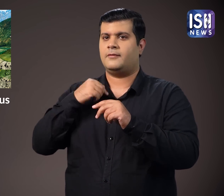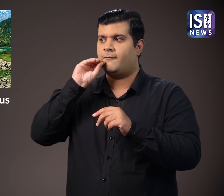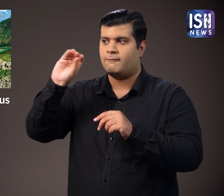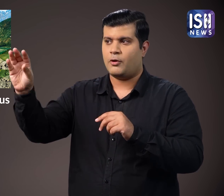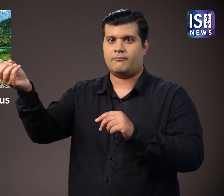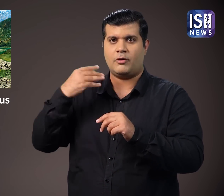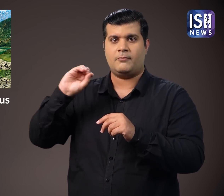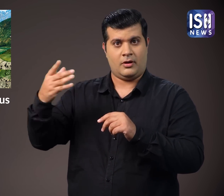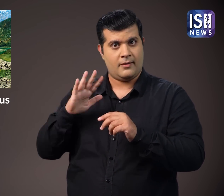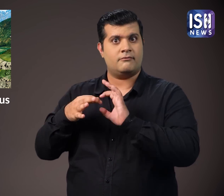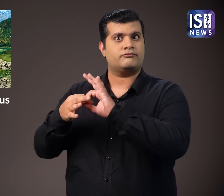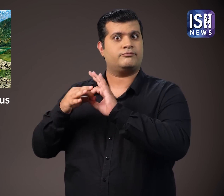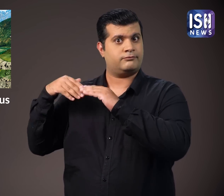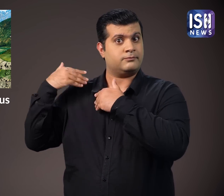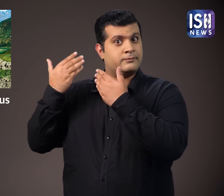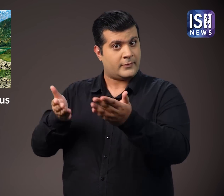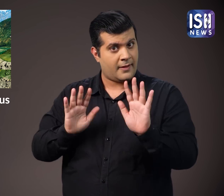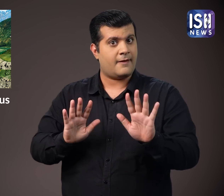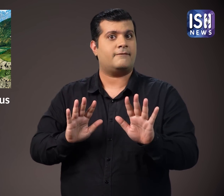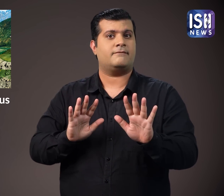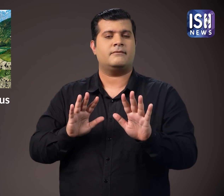Both countries have been sharing river information for years.